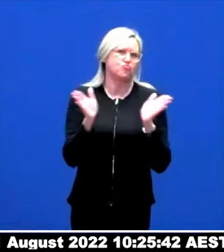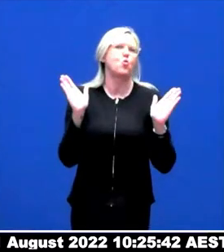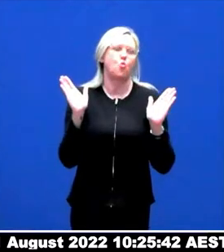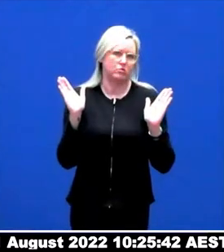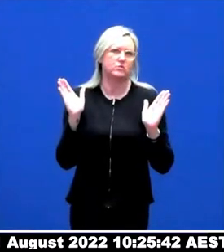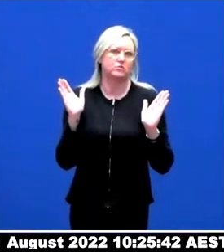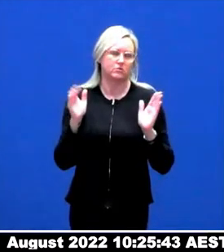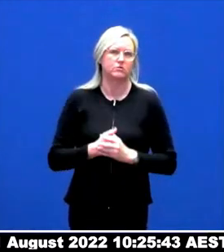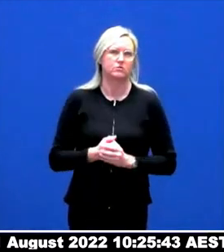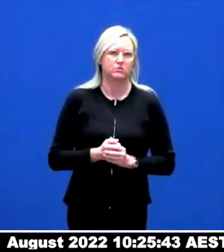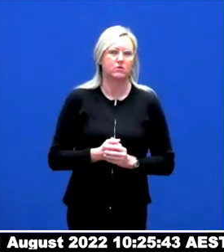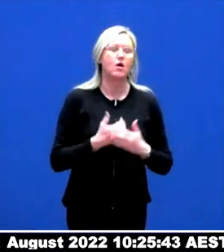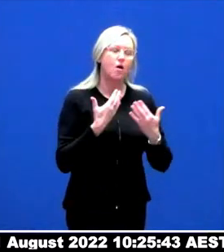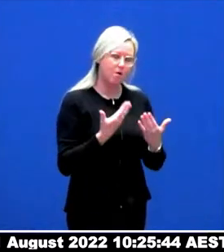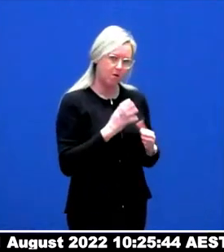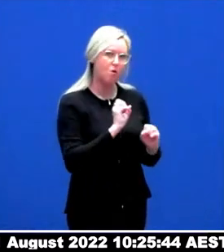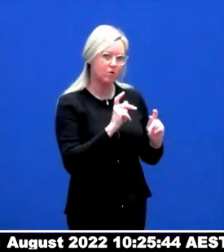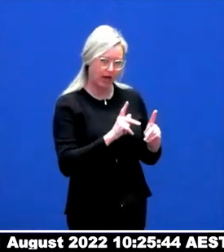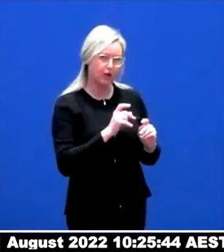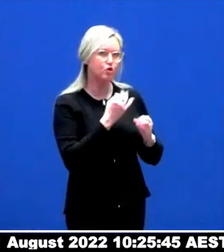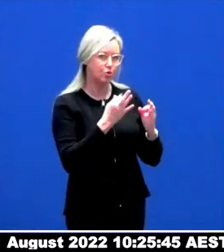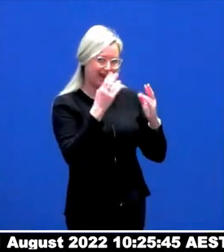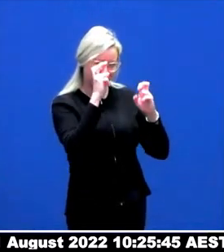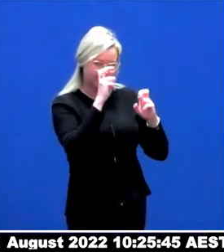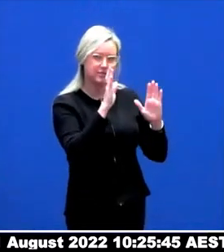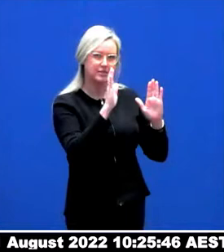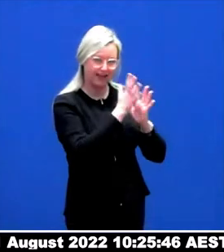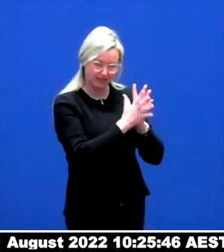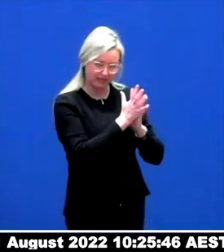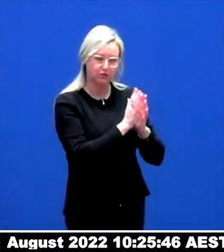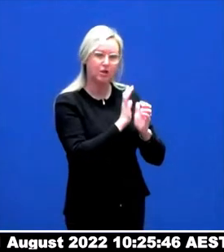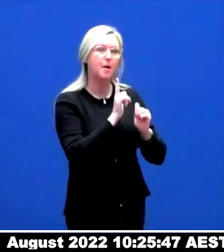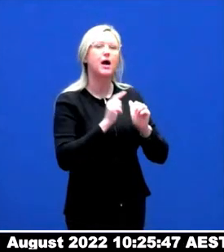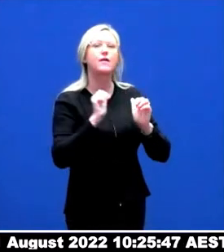While there's no definition, the Agreement does set out what are described as